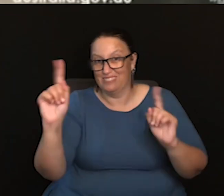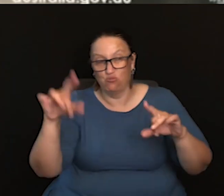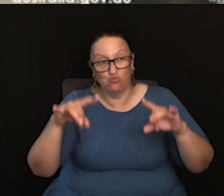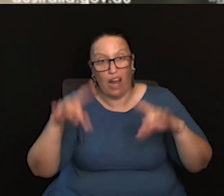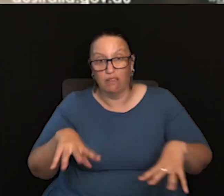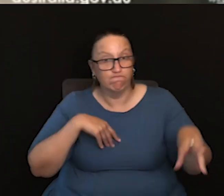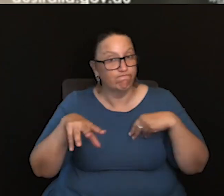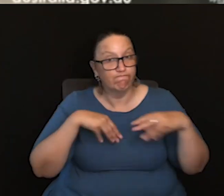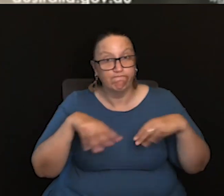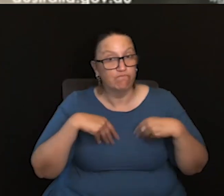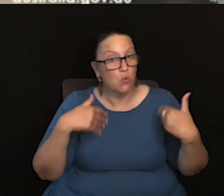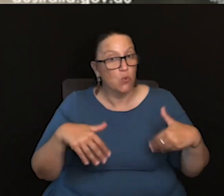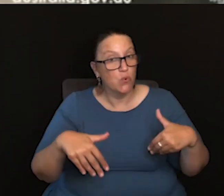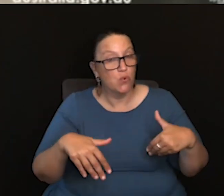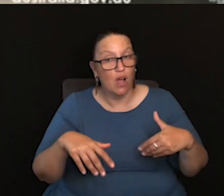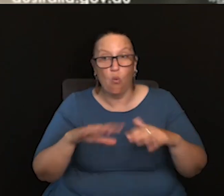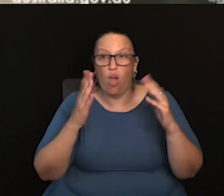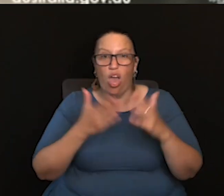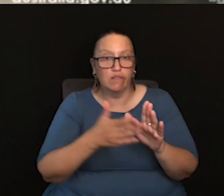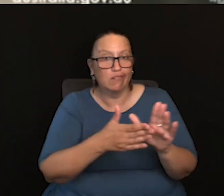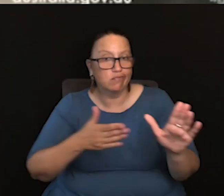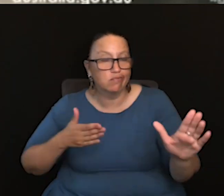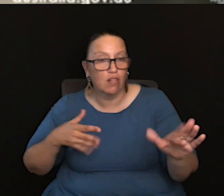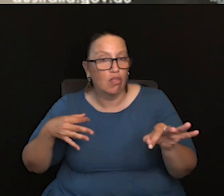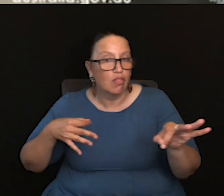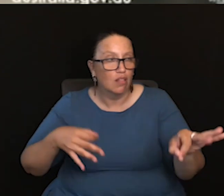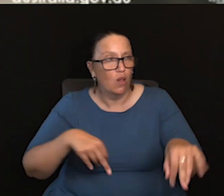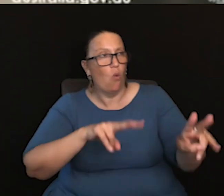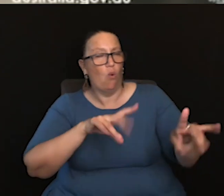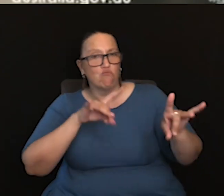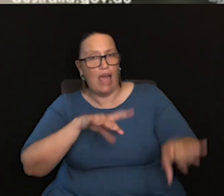On the period, continuously reviewed by ATAGI